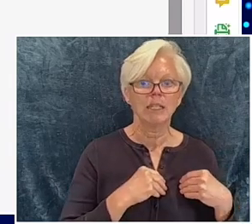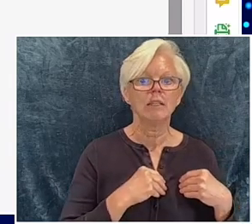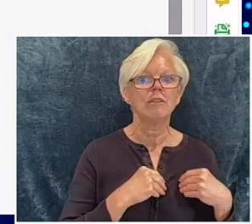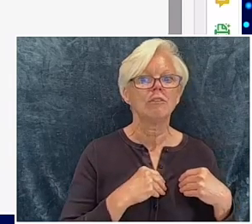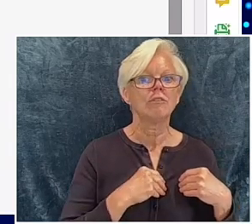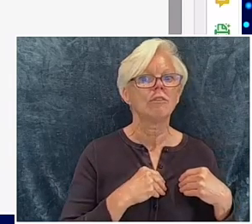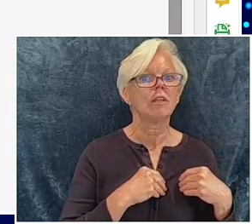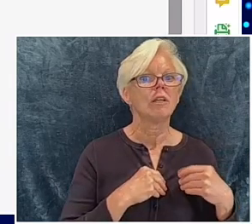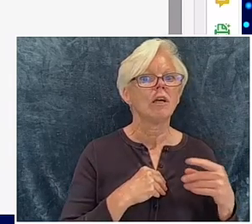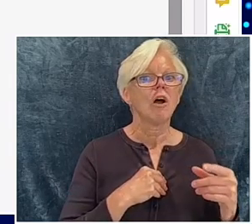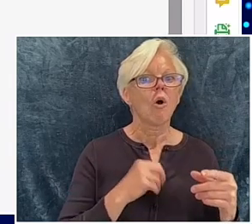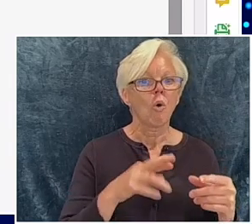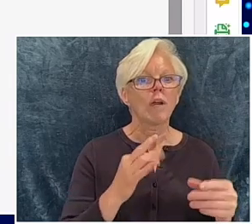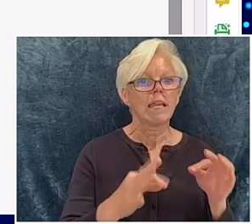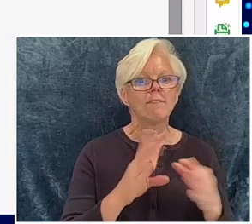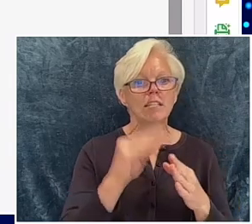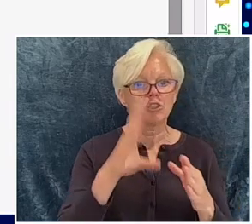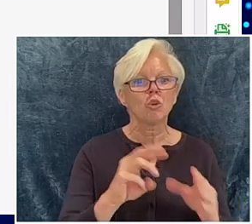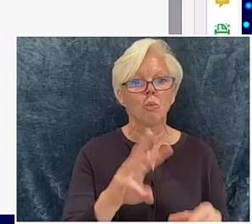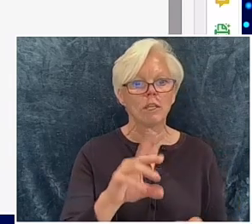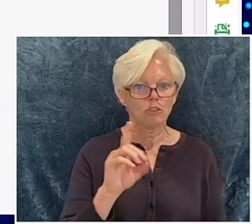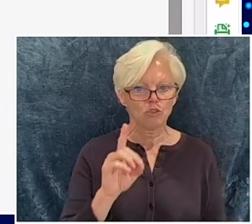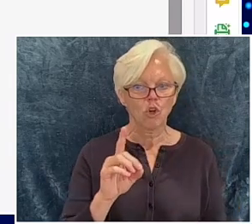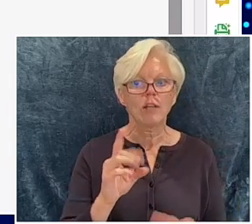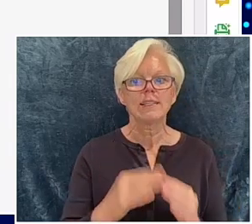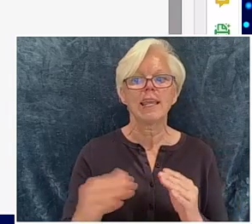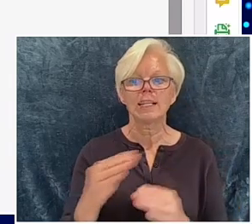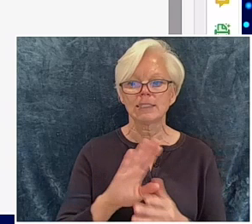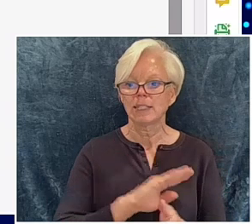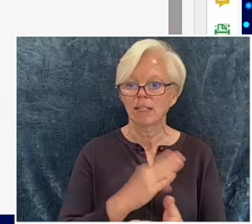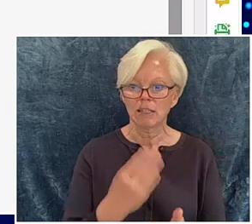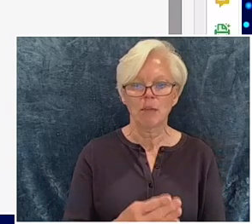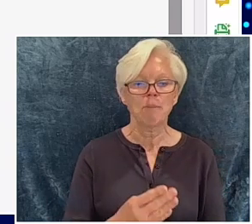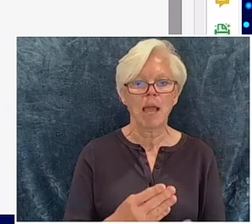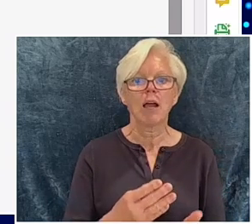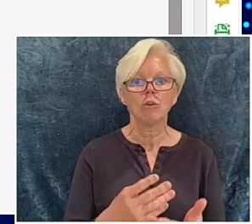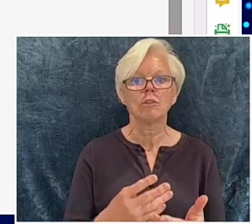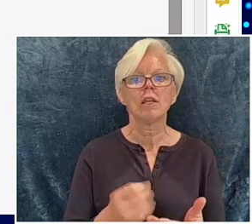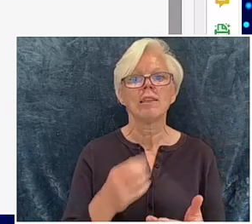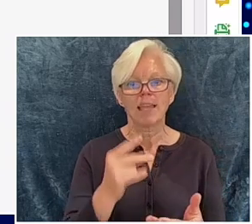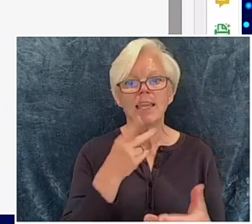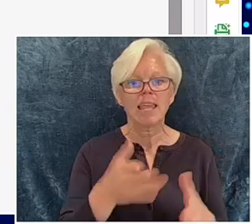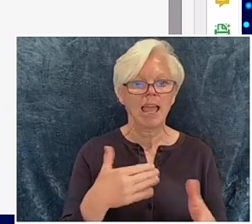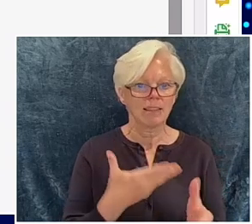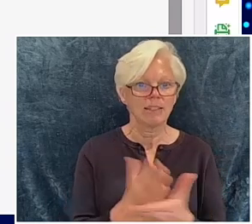Or if the student withdraws that exceeded the amount he or she was entitled to receive for non-institutional charges.